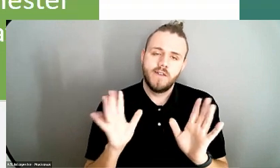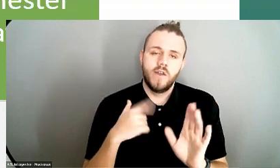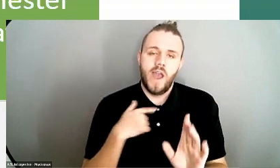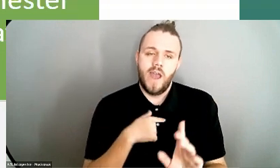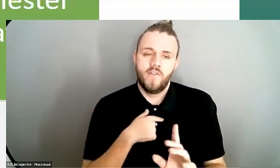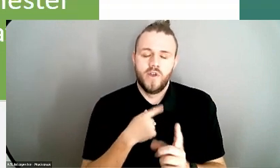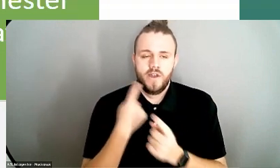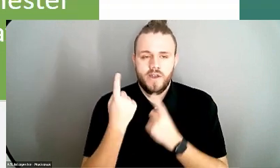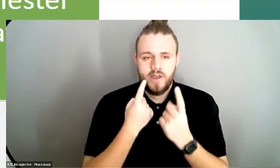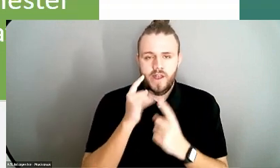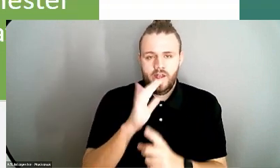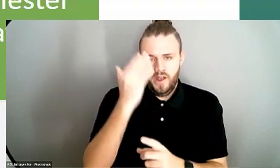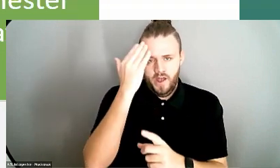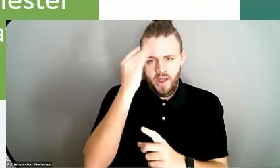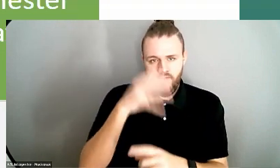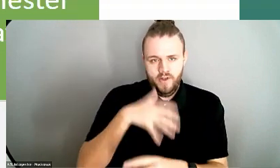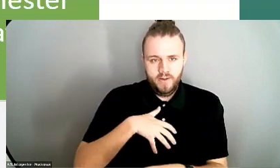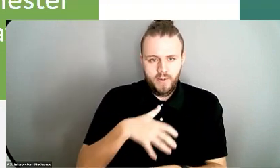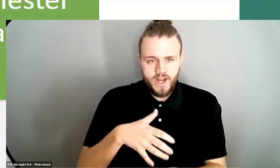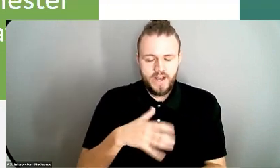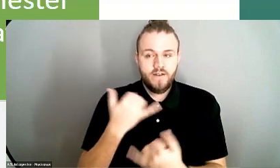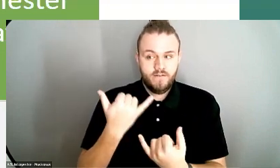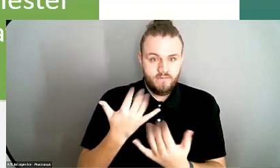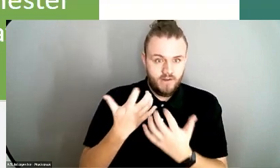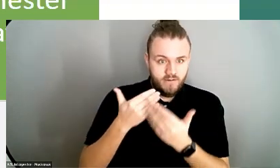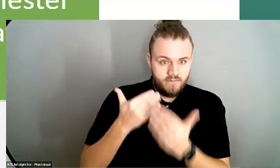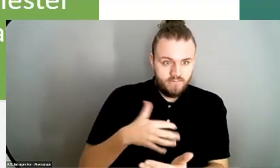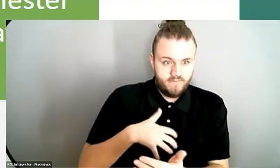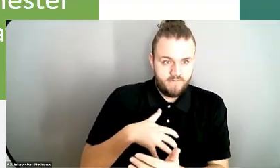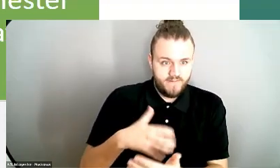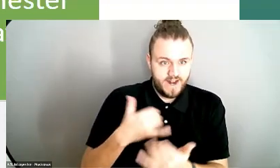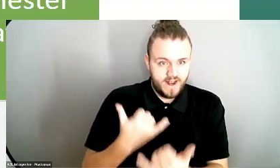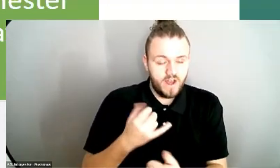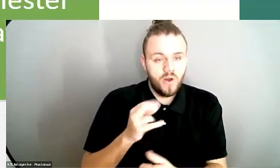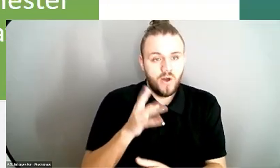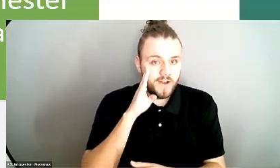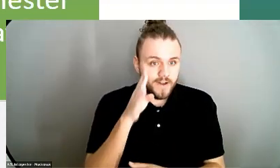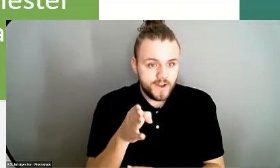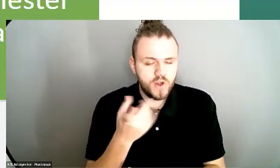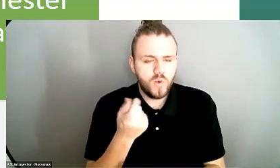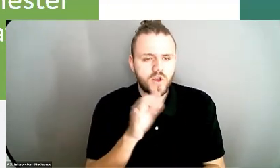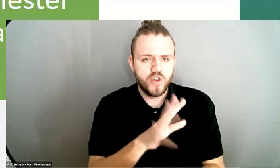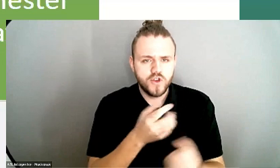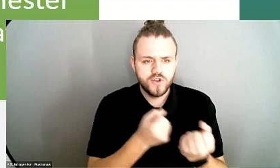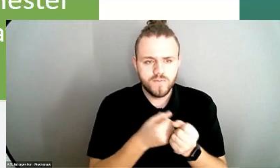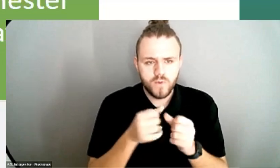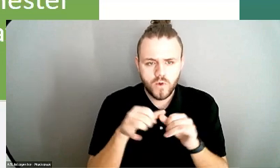pregnancy desire to conceive now or in the future, what their support system is.